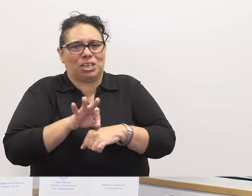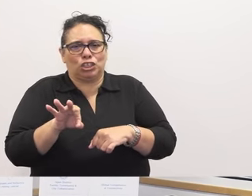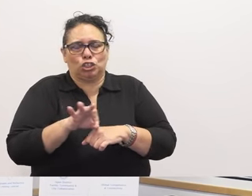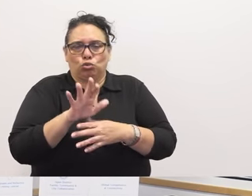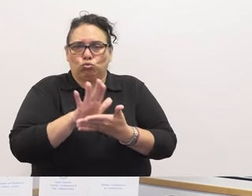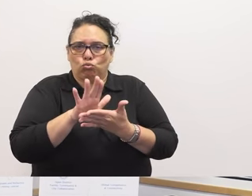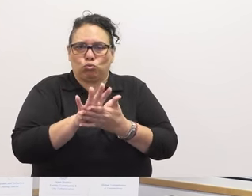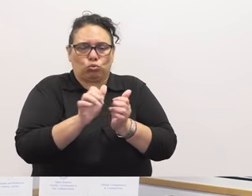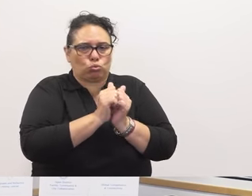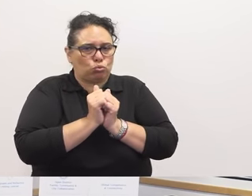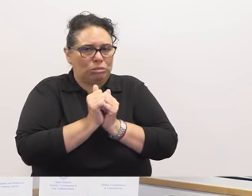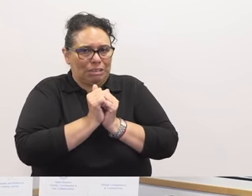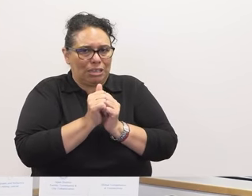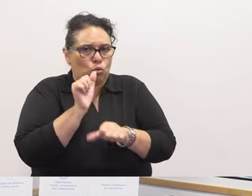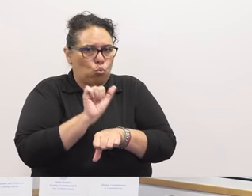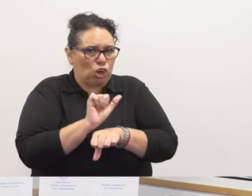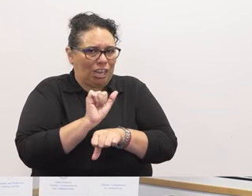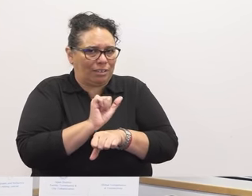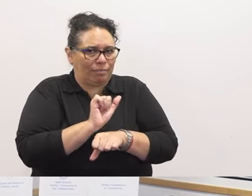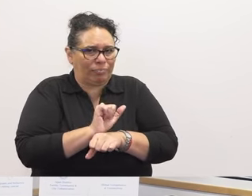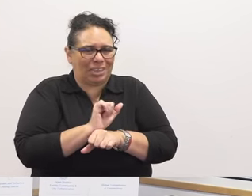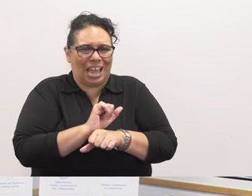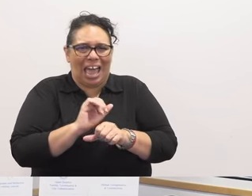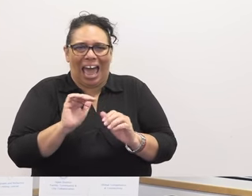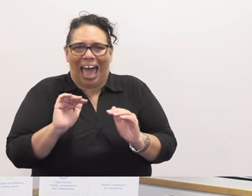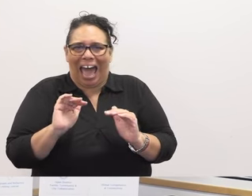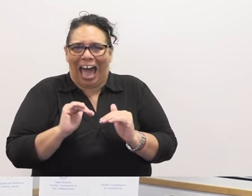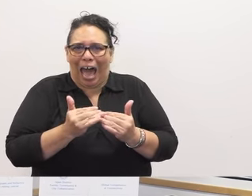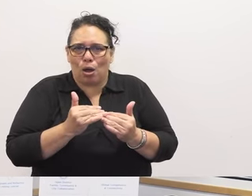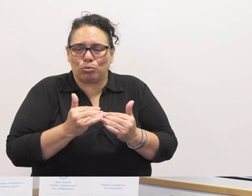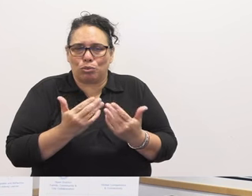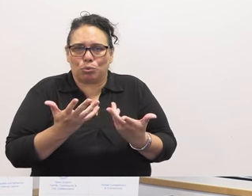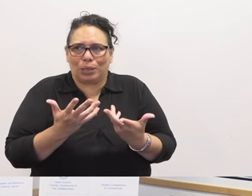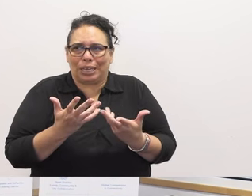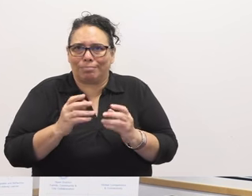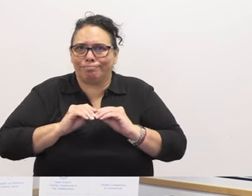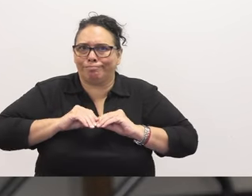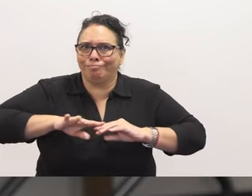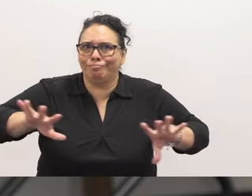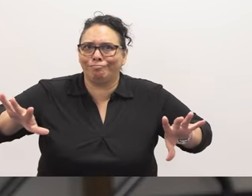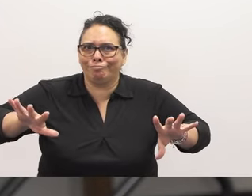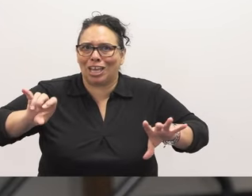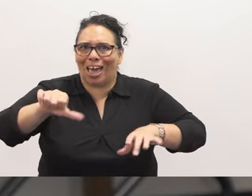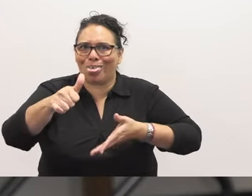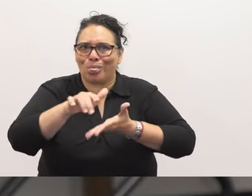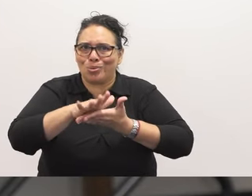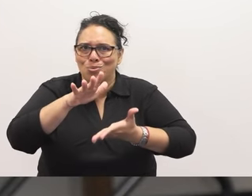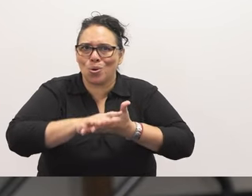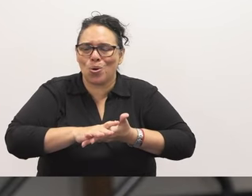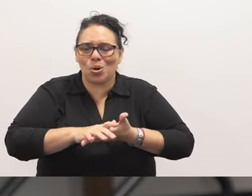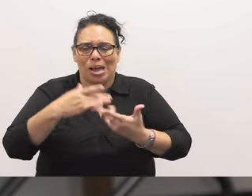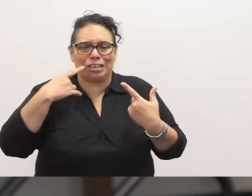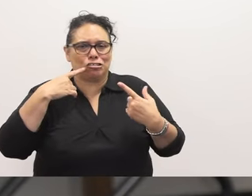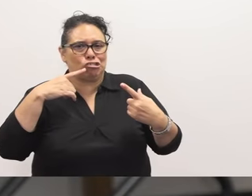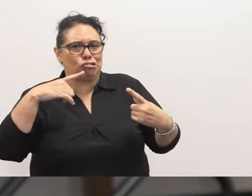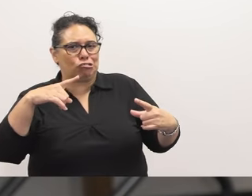But you also asked about this idea of how do we scale this up? And I think one of the advantages of a concept of a chief academic office, for example,